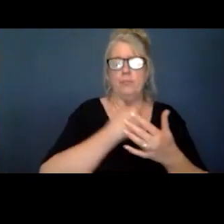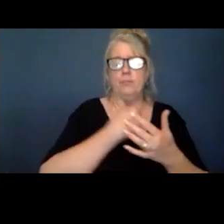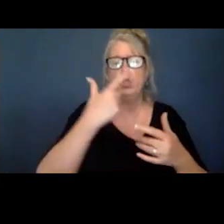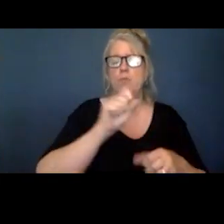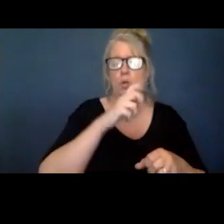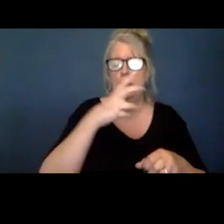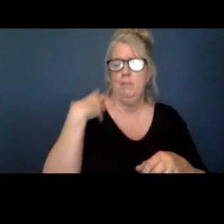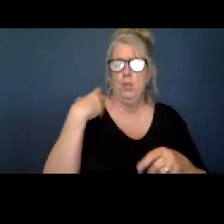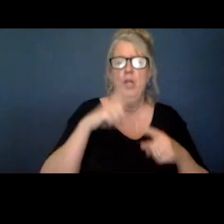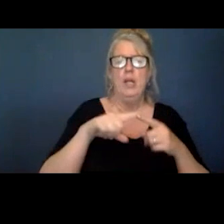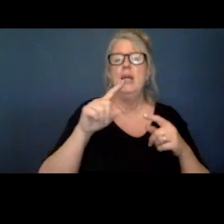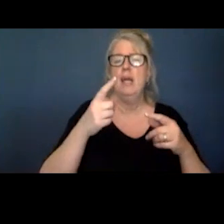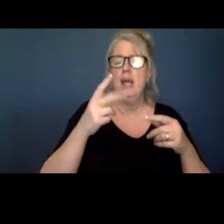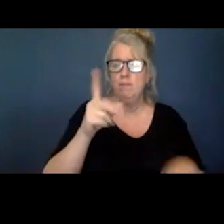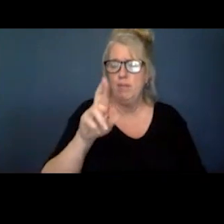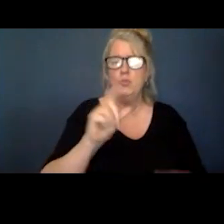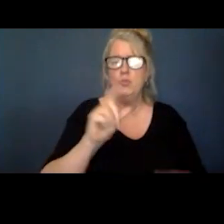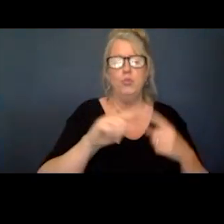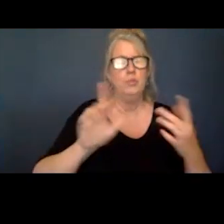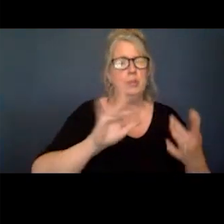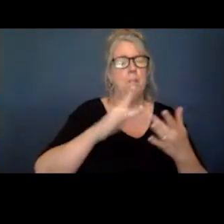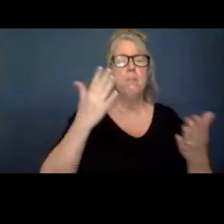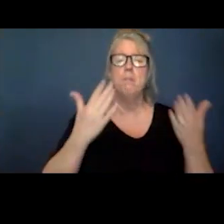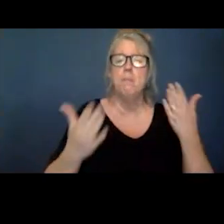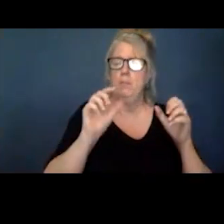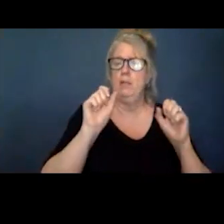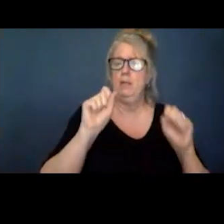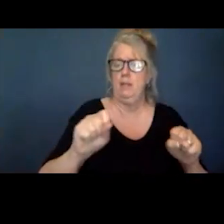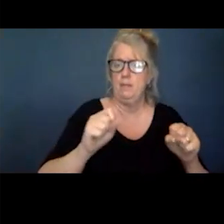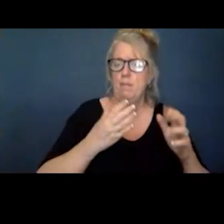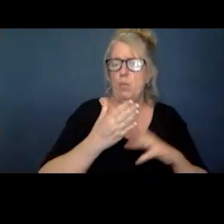vendors, and contacts. They may be able to connect you through events such as meet and